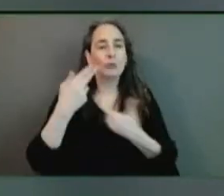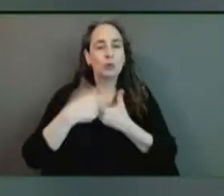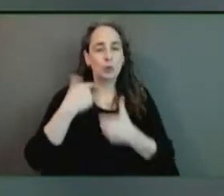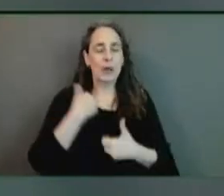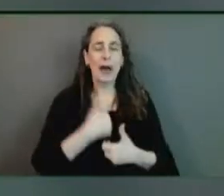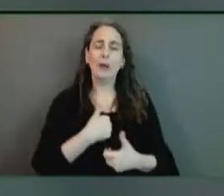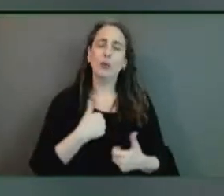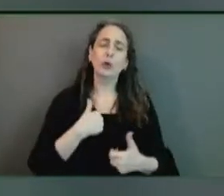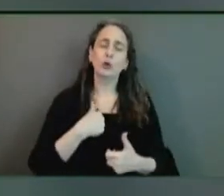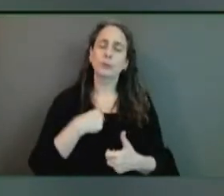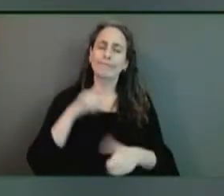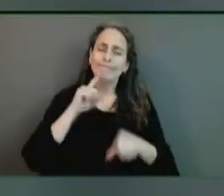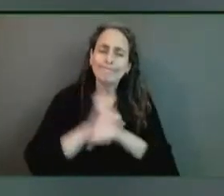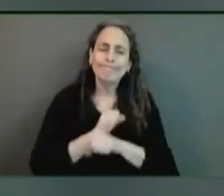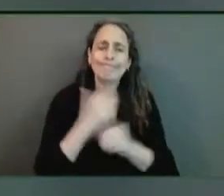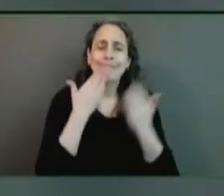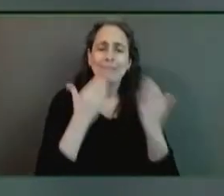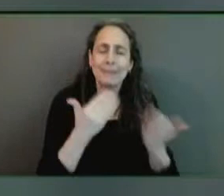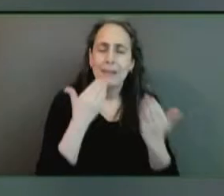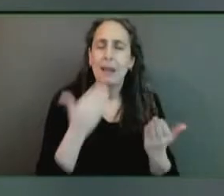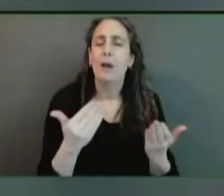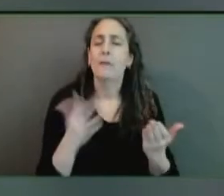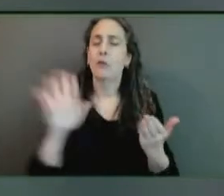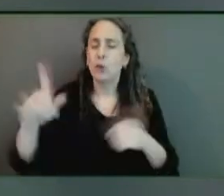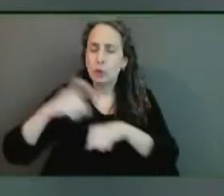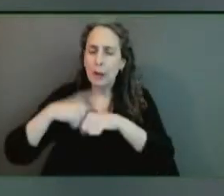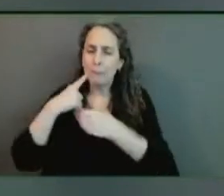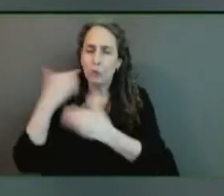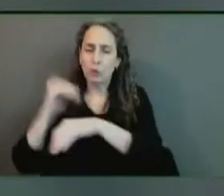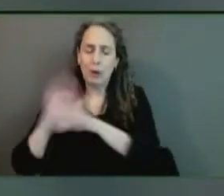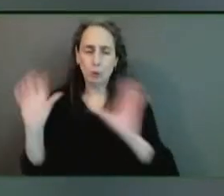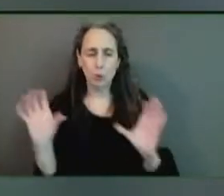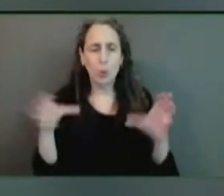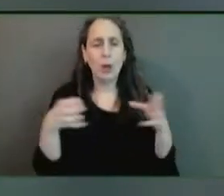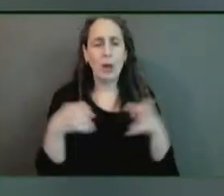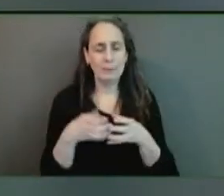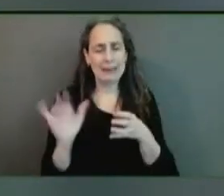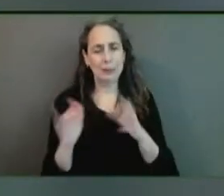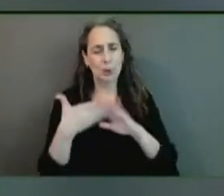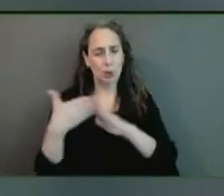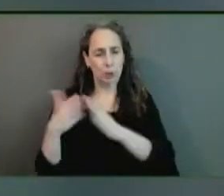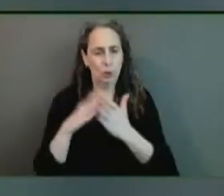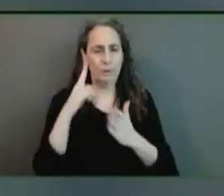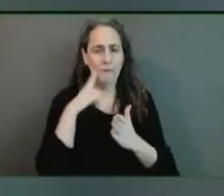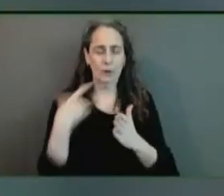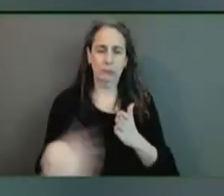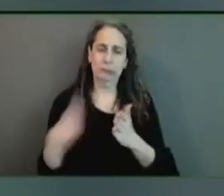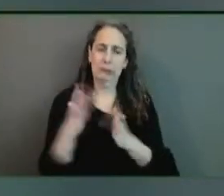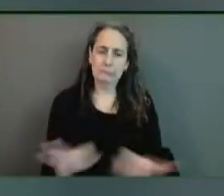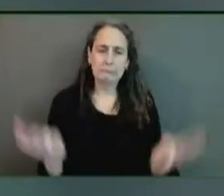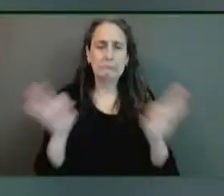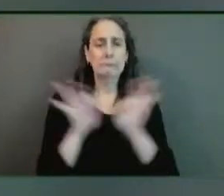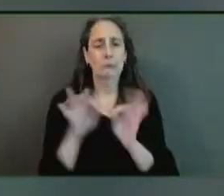join us. I first want to begin by sincerely thanking you for taking your time out of the